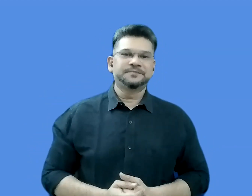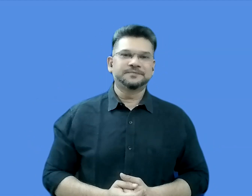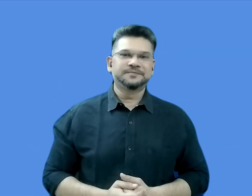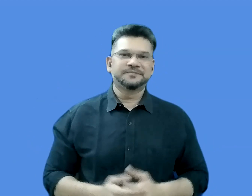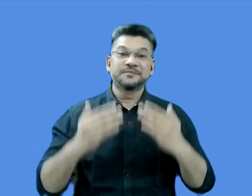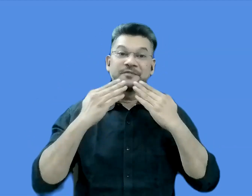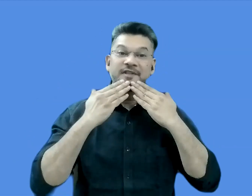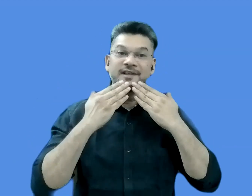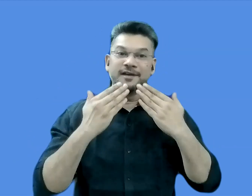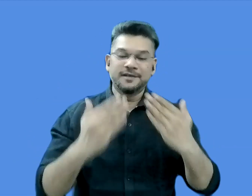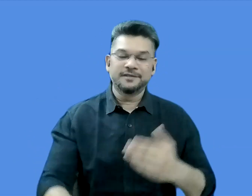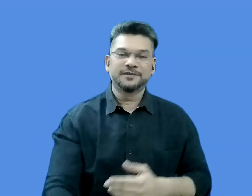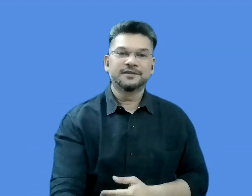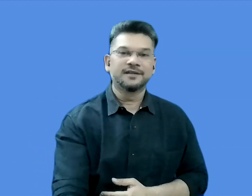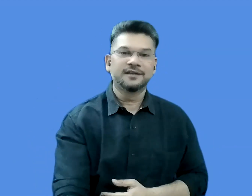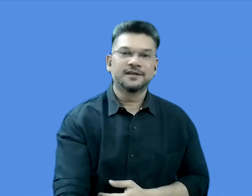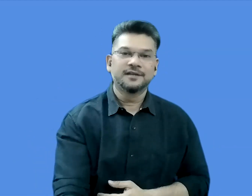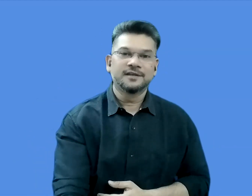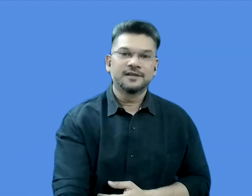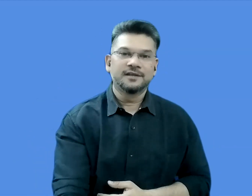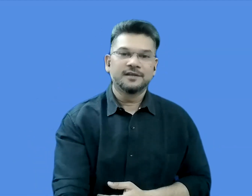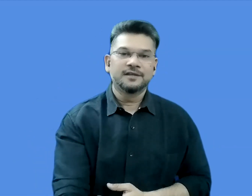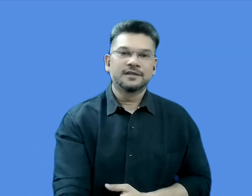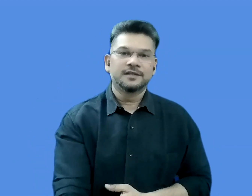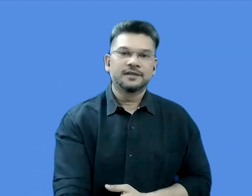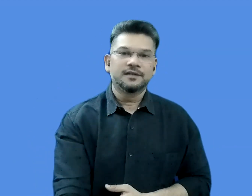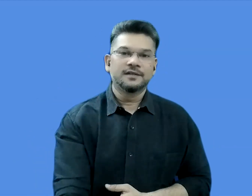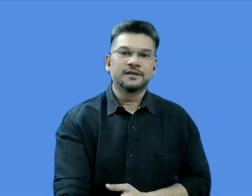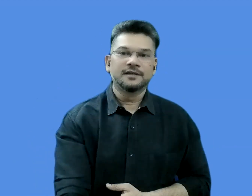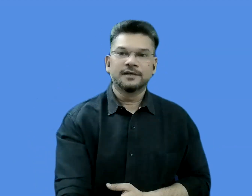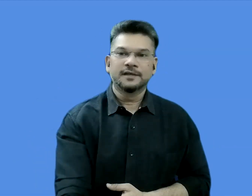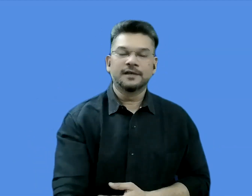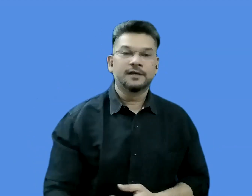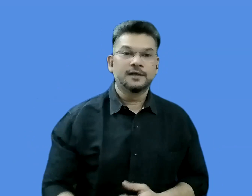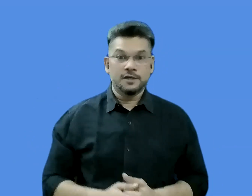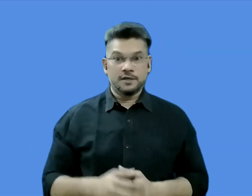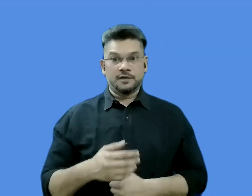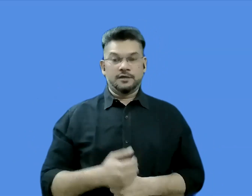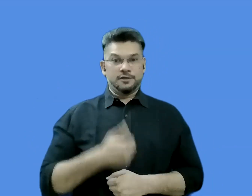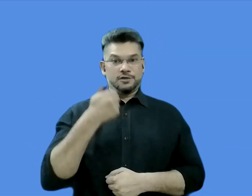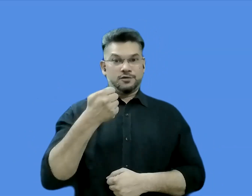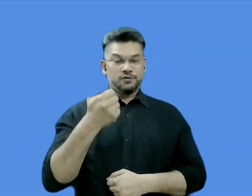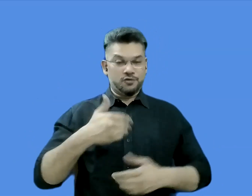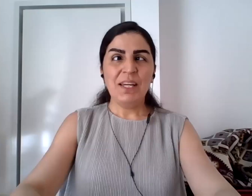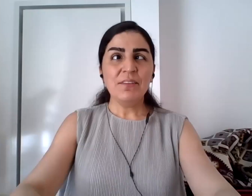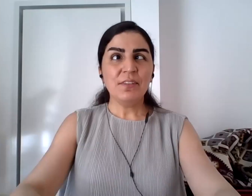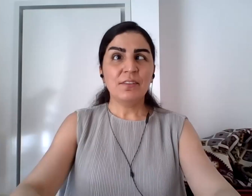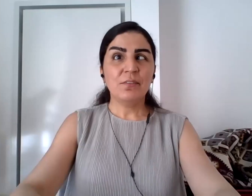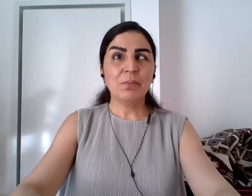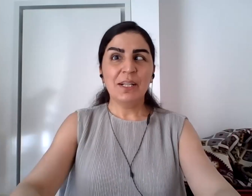International Disability Alliance. Over to you, Ehlam Youssefian . Thank you. Thank you